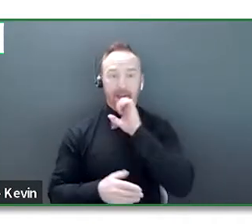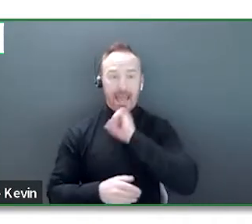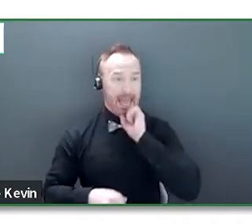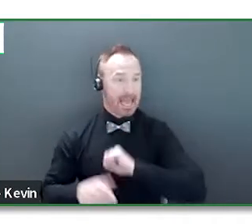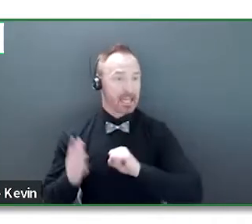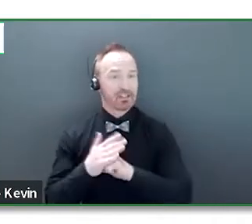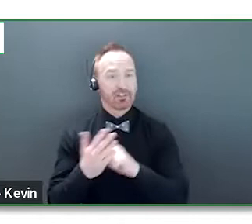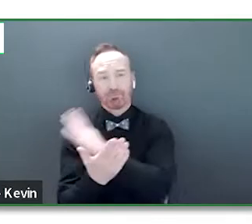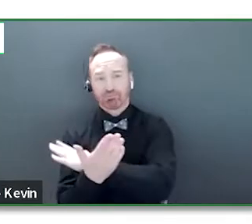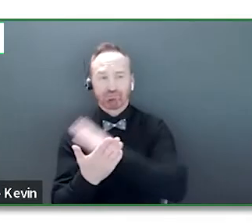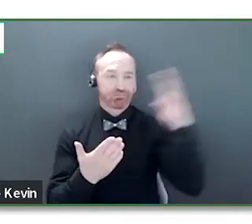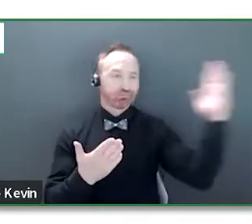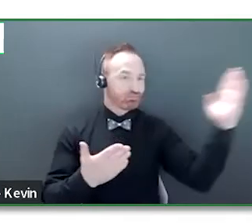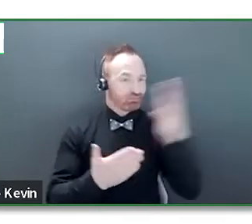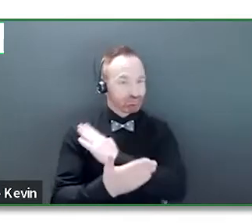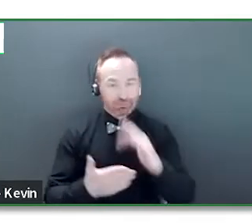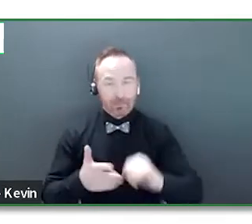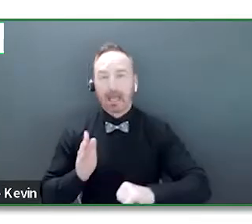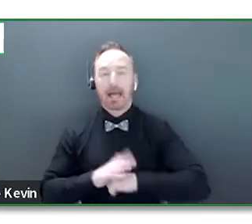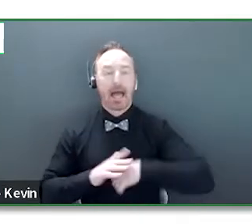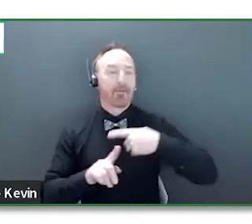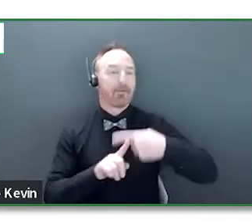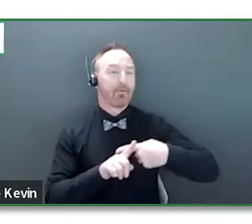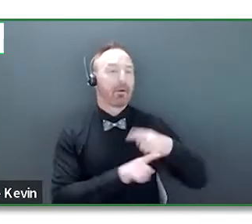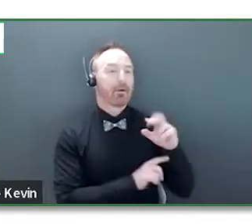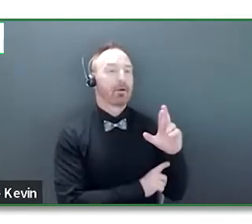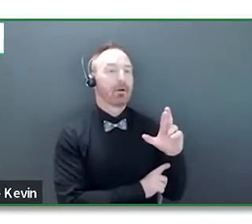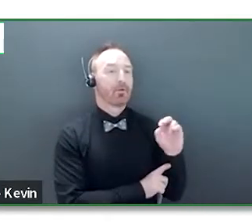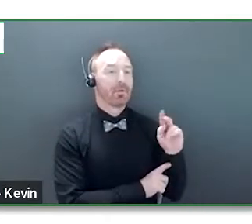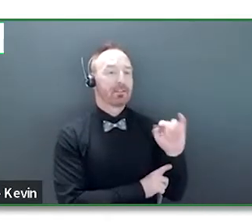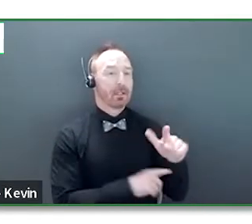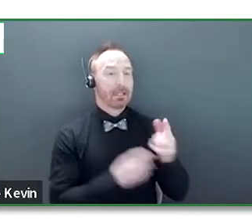rental equipment, also equipment accessible for people